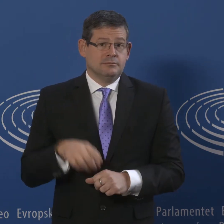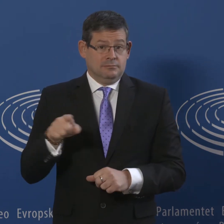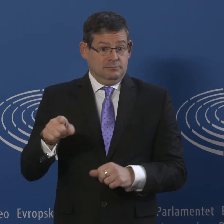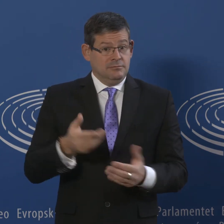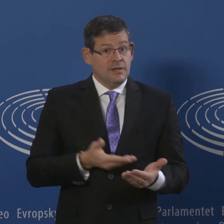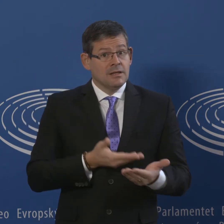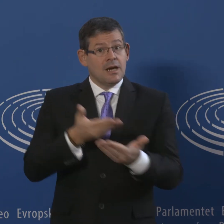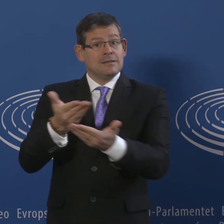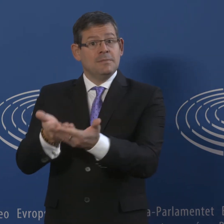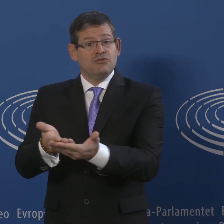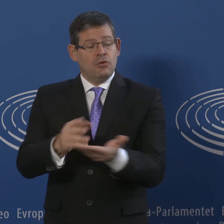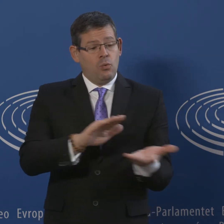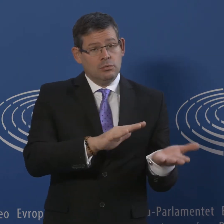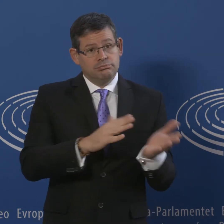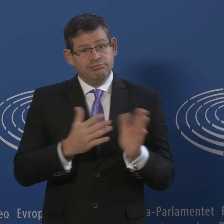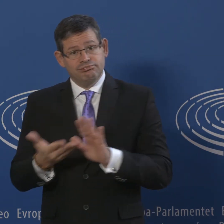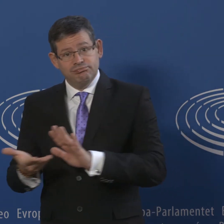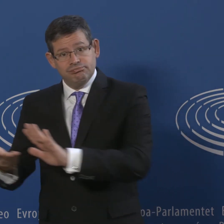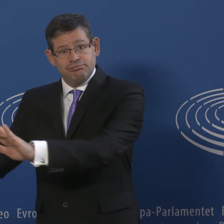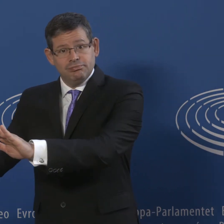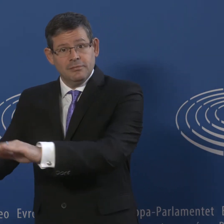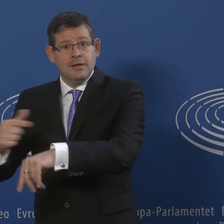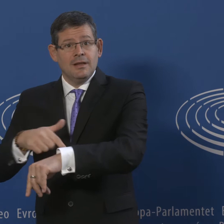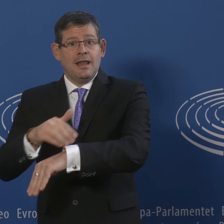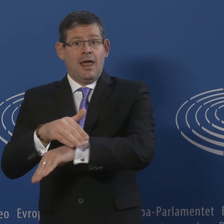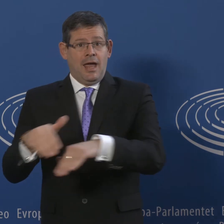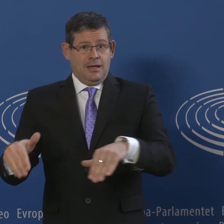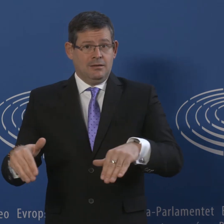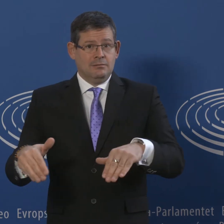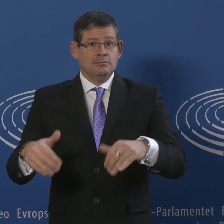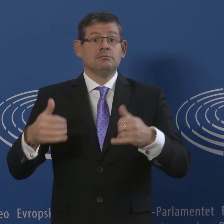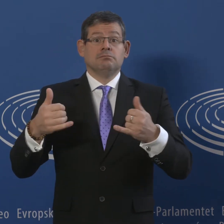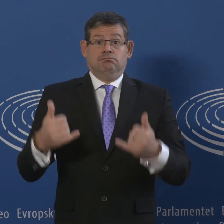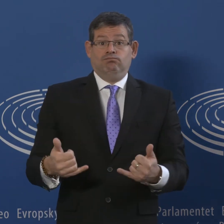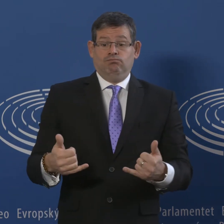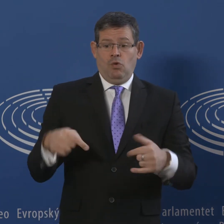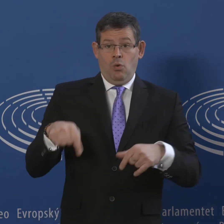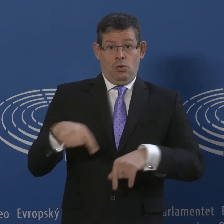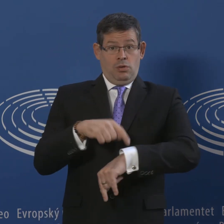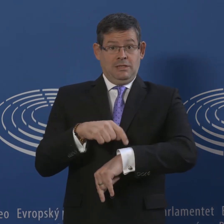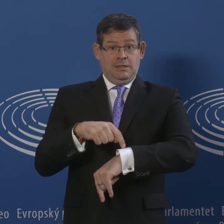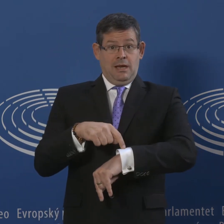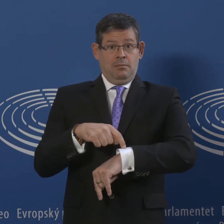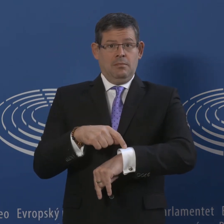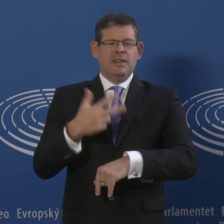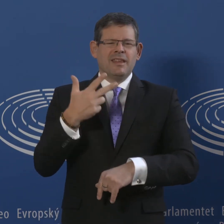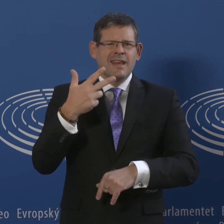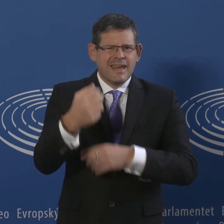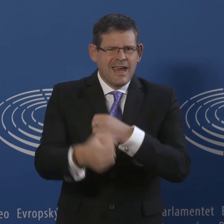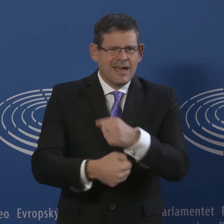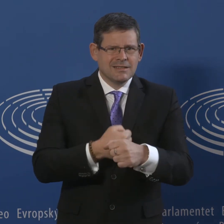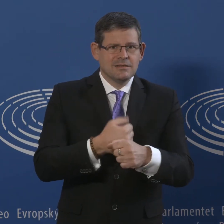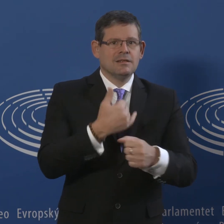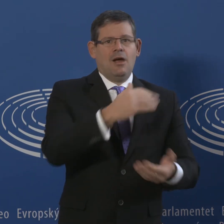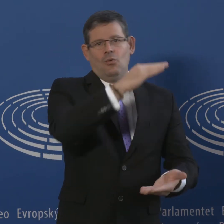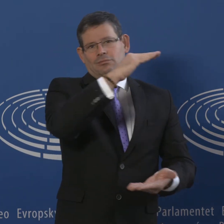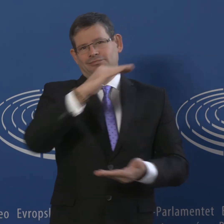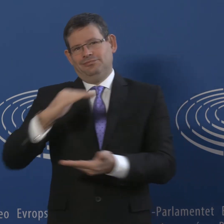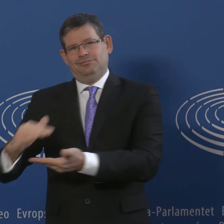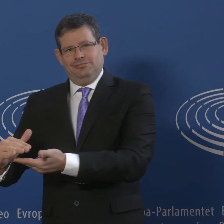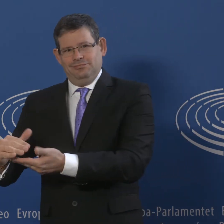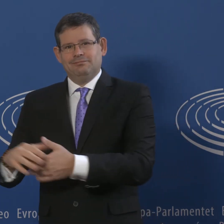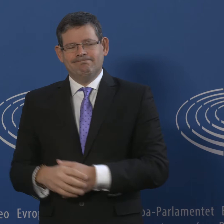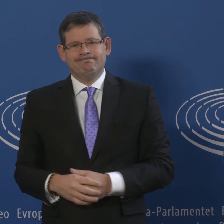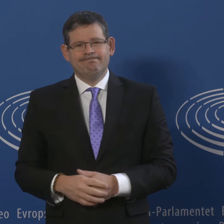of the transmission deadline (current situation: sometimes more than 3 years for some surveys);